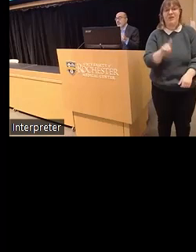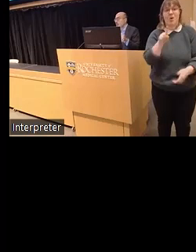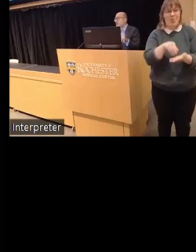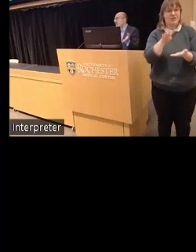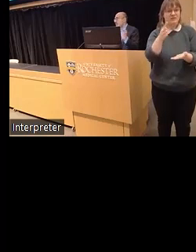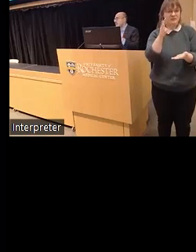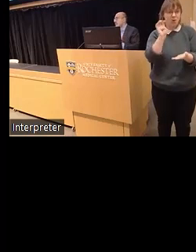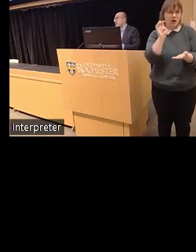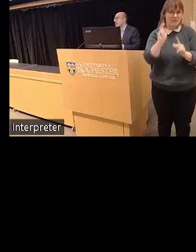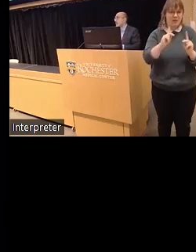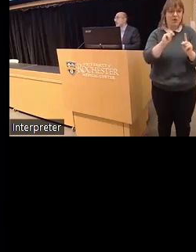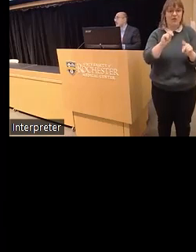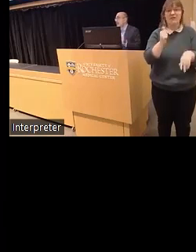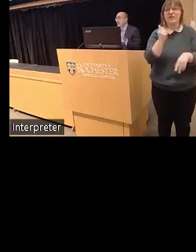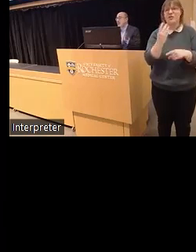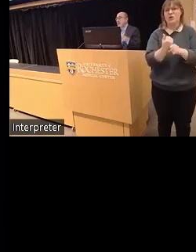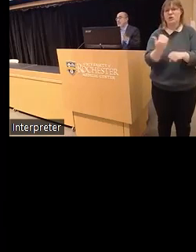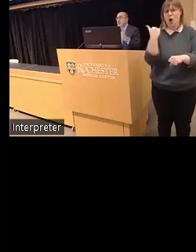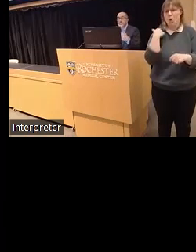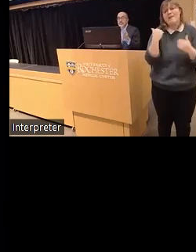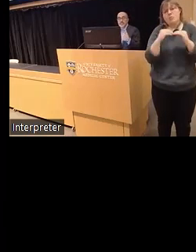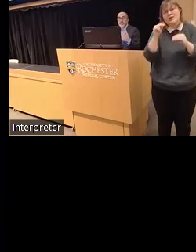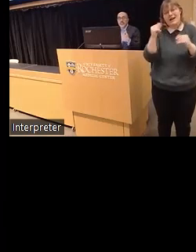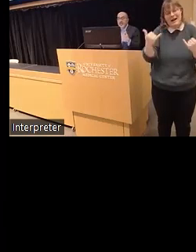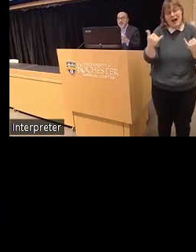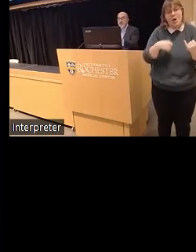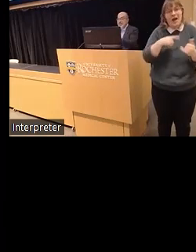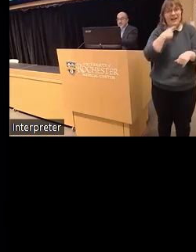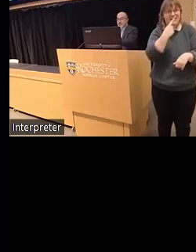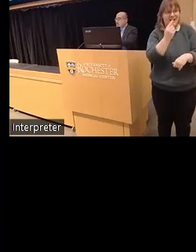four years ago we we have a lot more data now and I can tell you the snapshots we look at now look